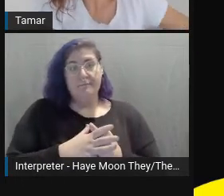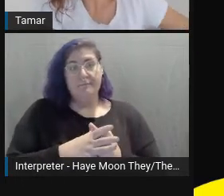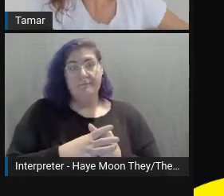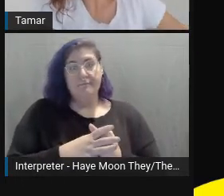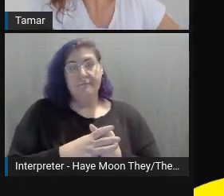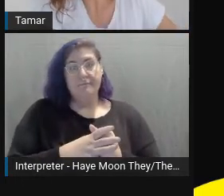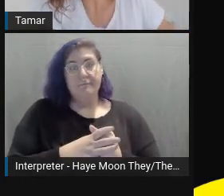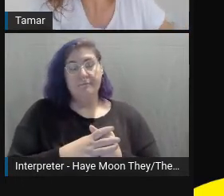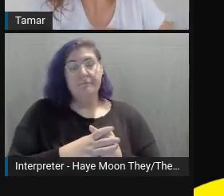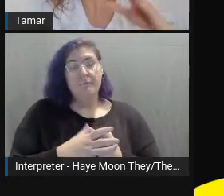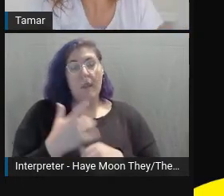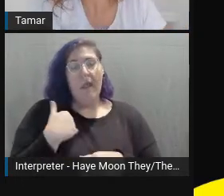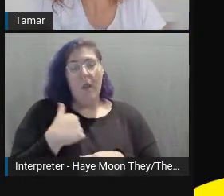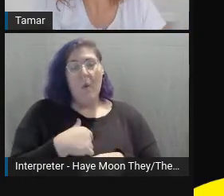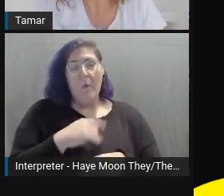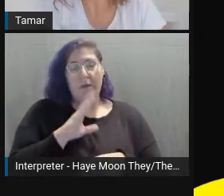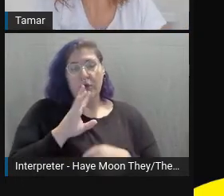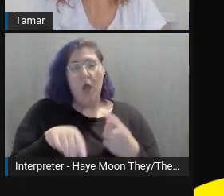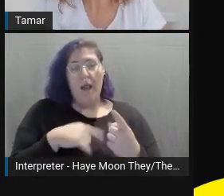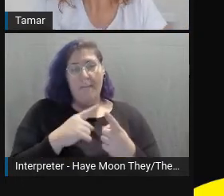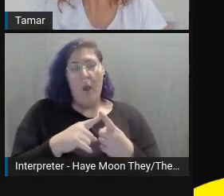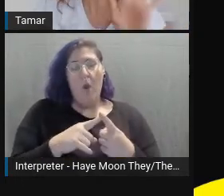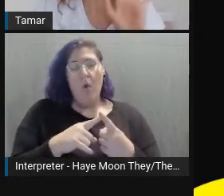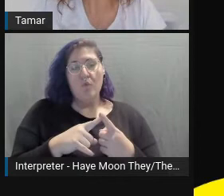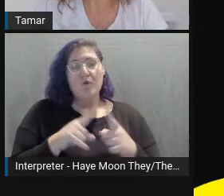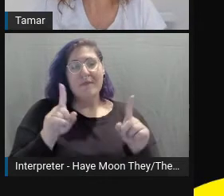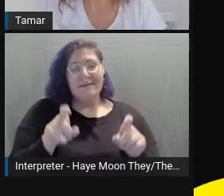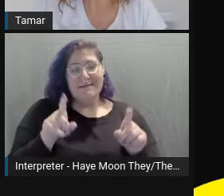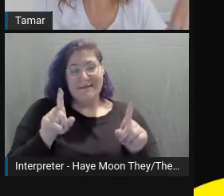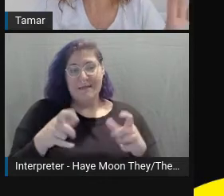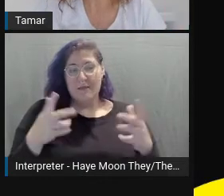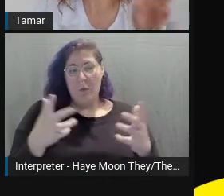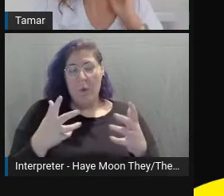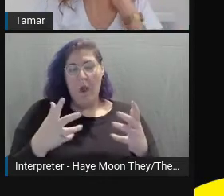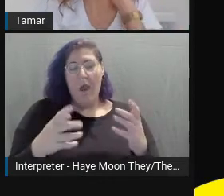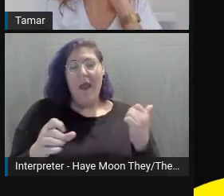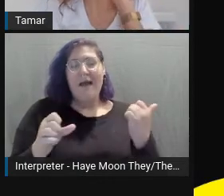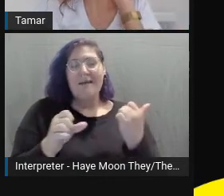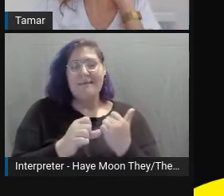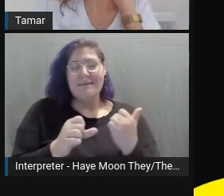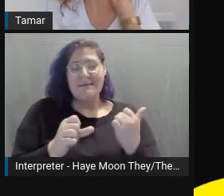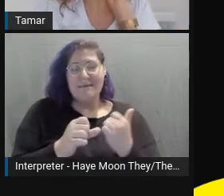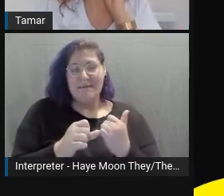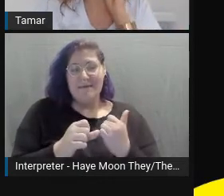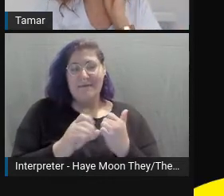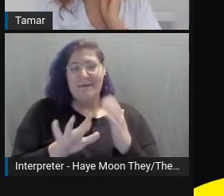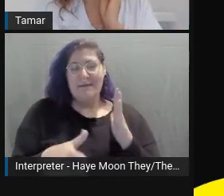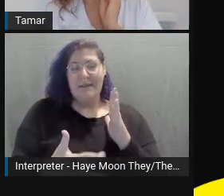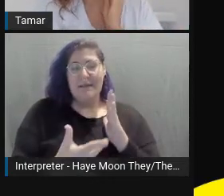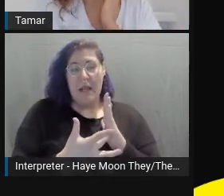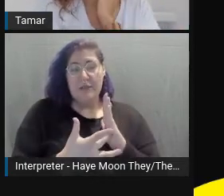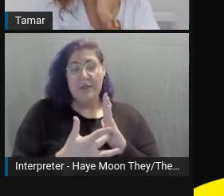that we speak about are assistive technologies. Of course, keyboard covers the need, it's also an assistive technology